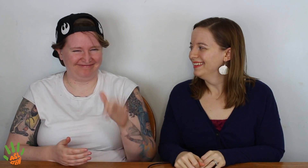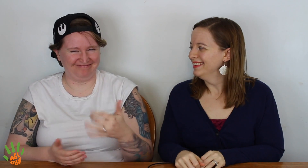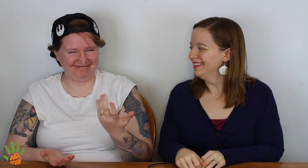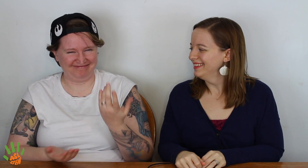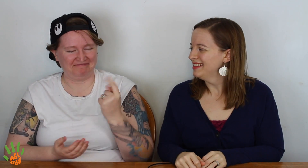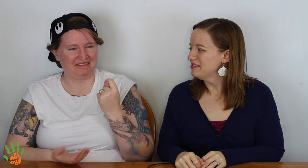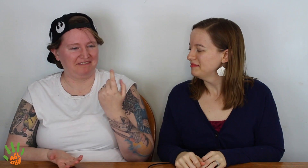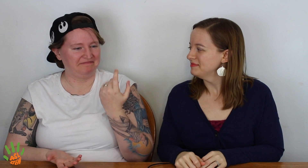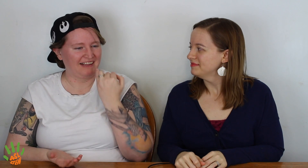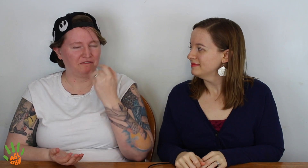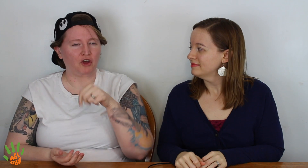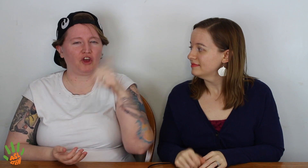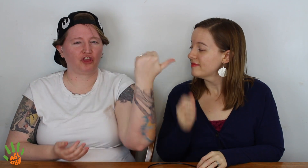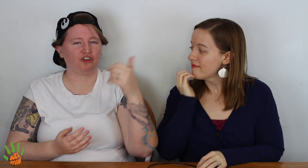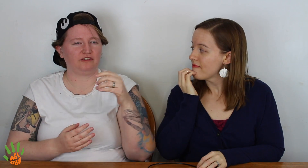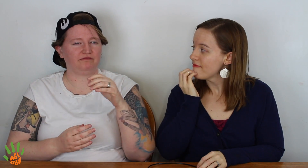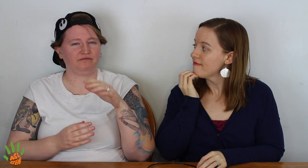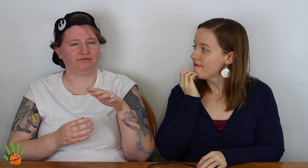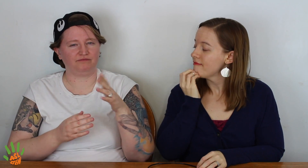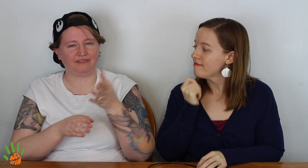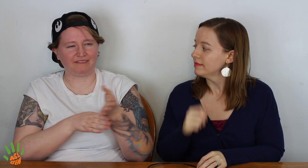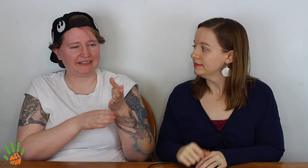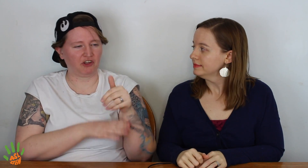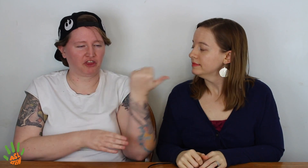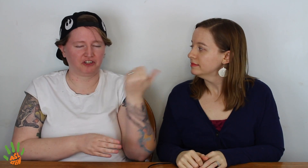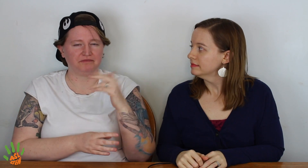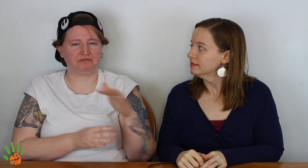You know that's required, but if it's another field